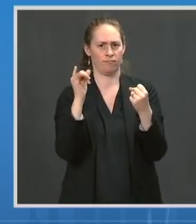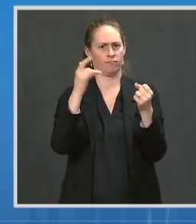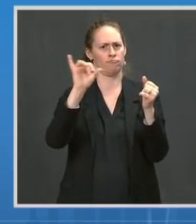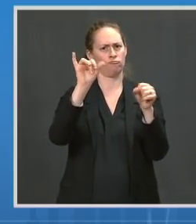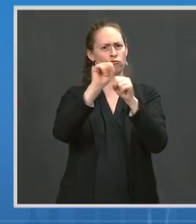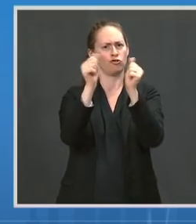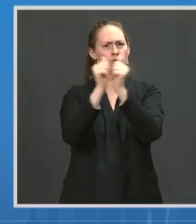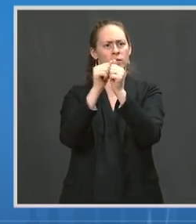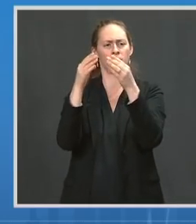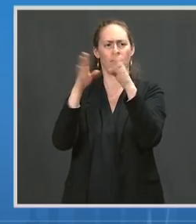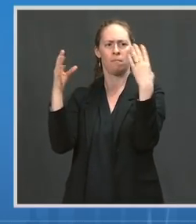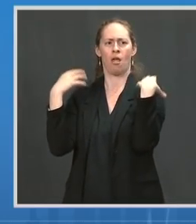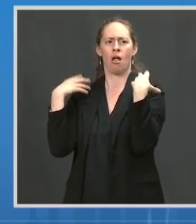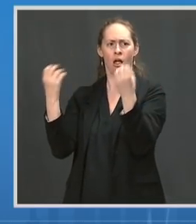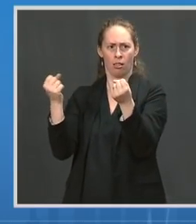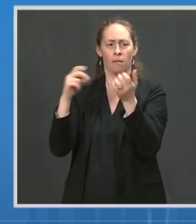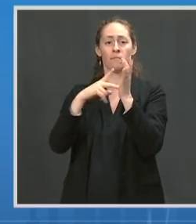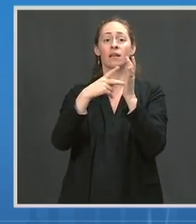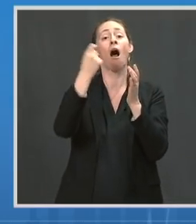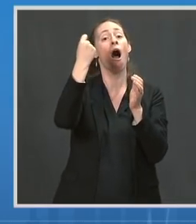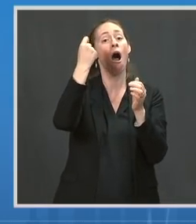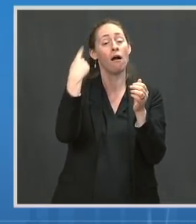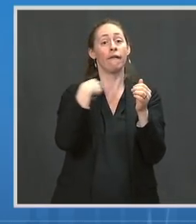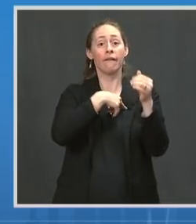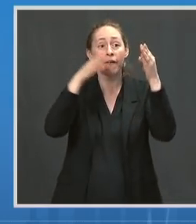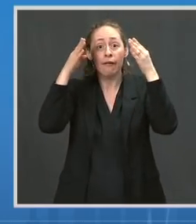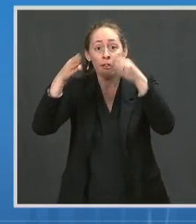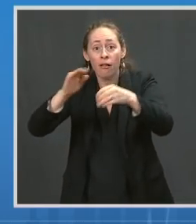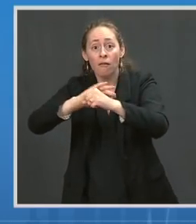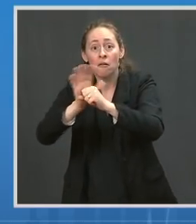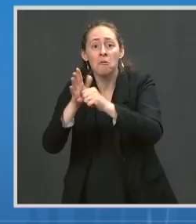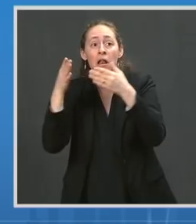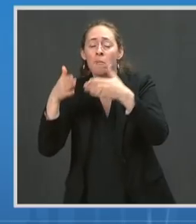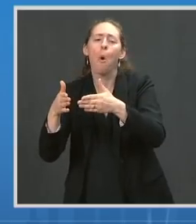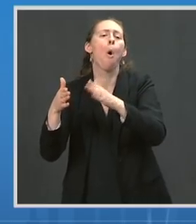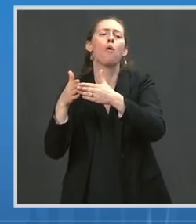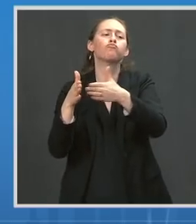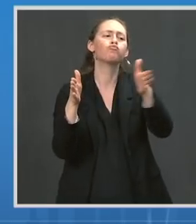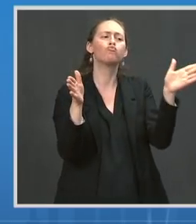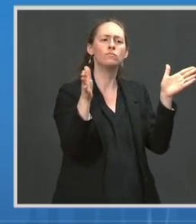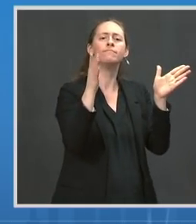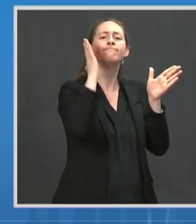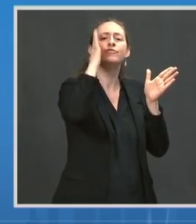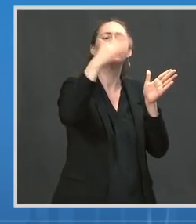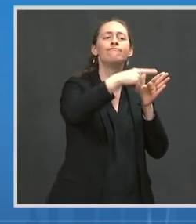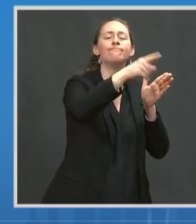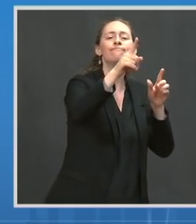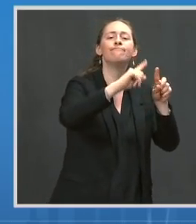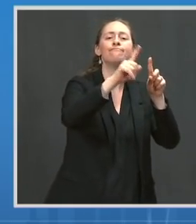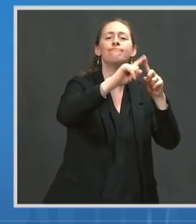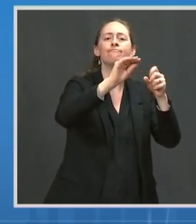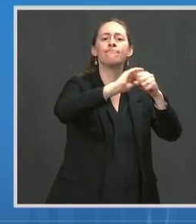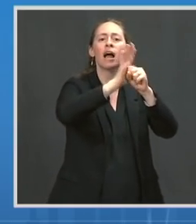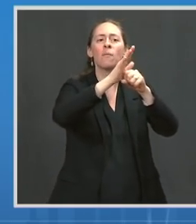but to future concerning emerging threats to public health. Yesterday, I testified before a congressional subcommittee,